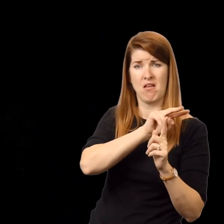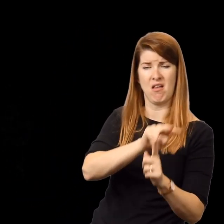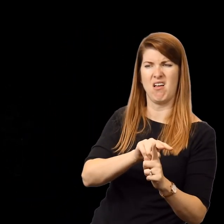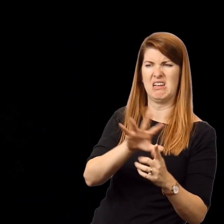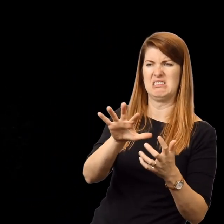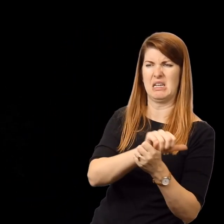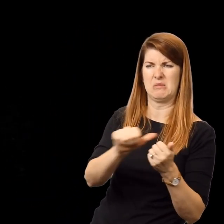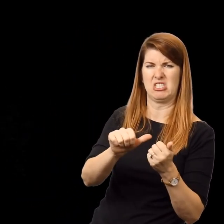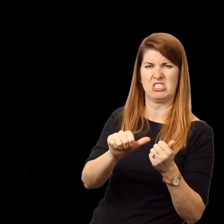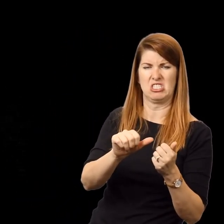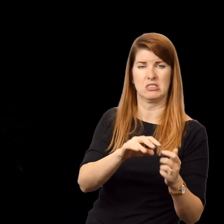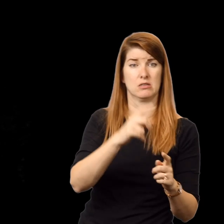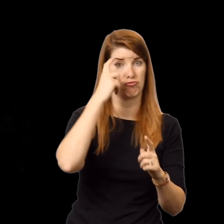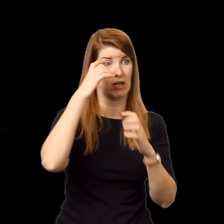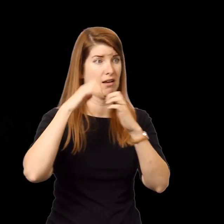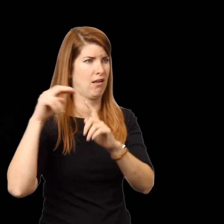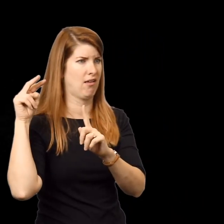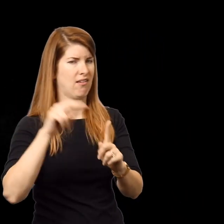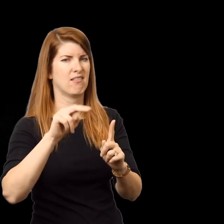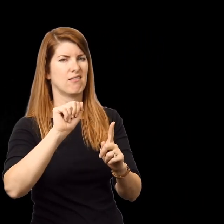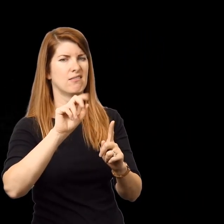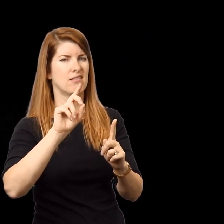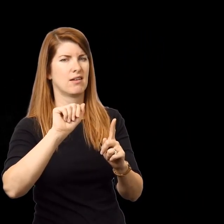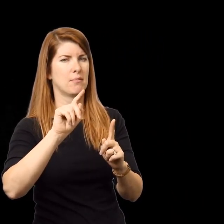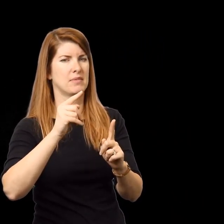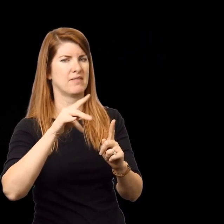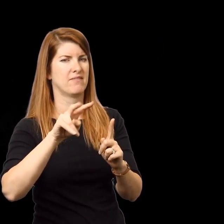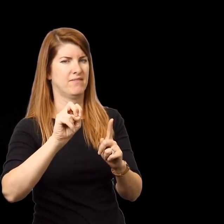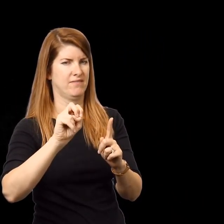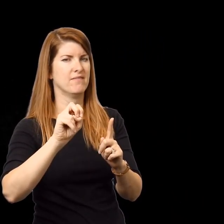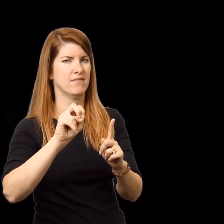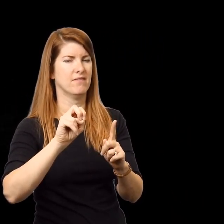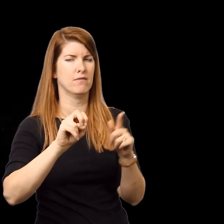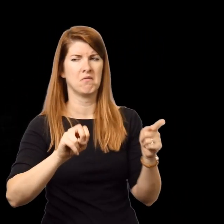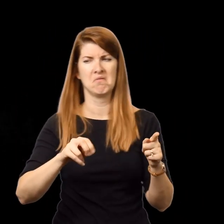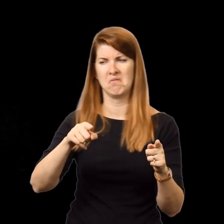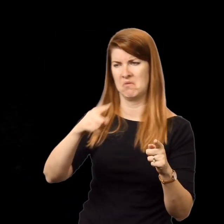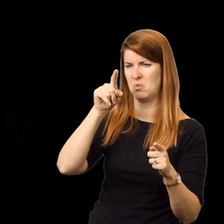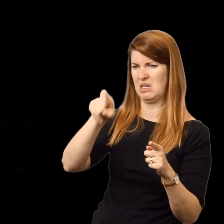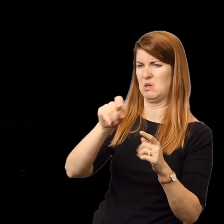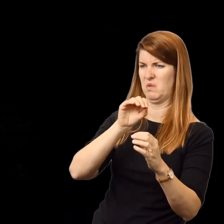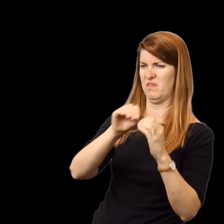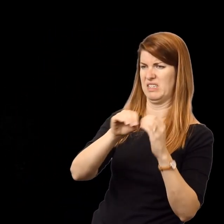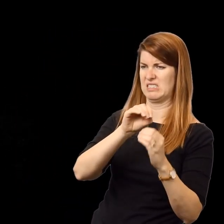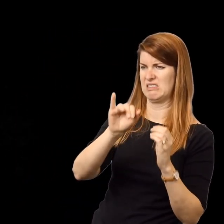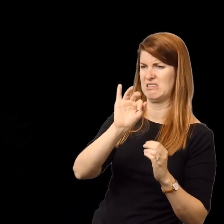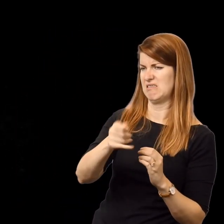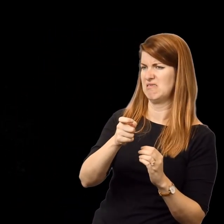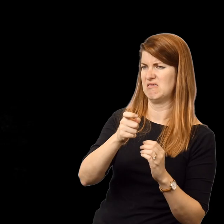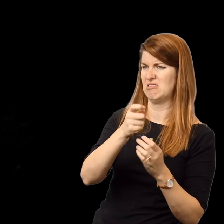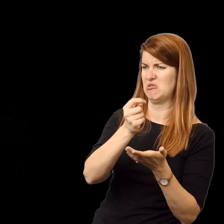it's damaged or it's something that's gone awry that we either need to fix or we need to treat somehow.